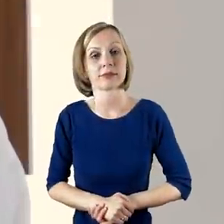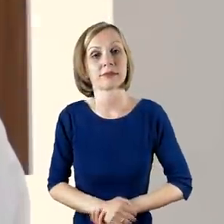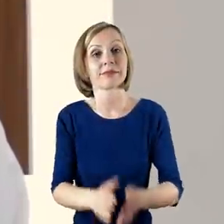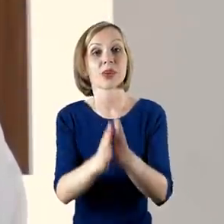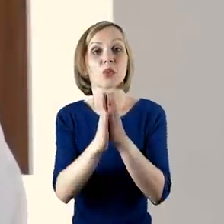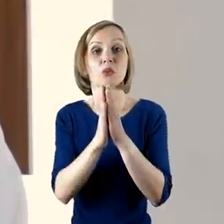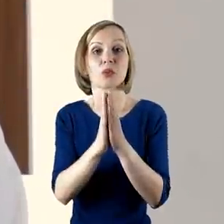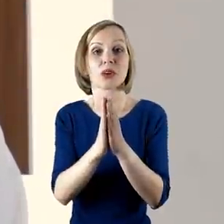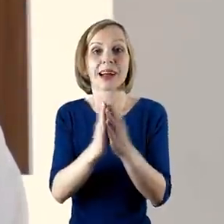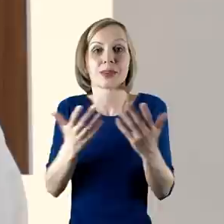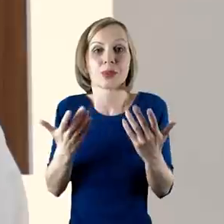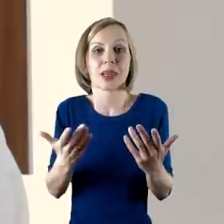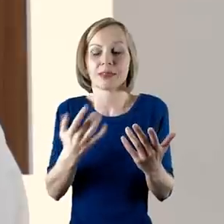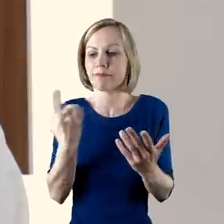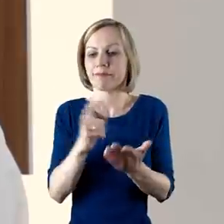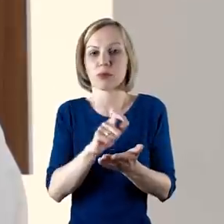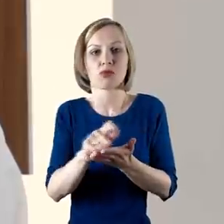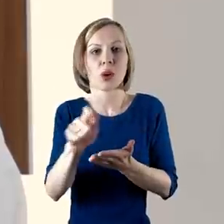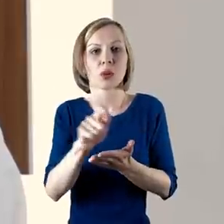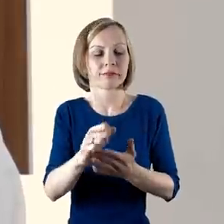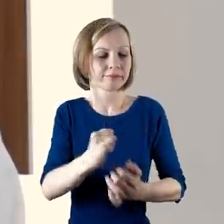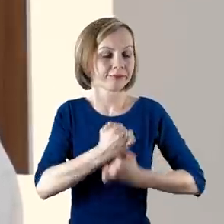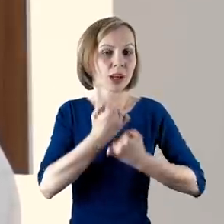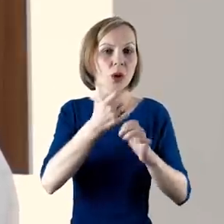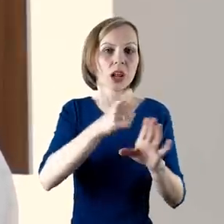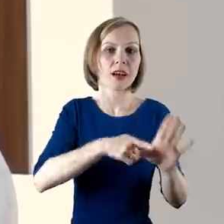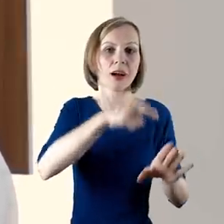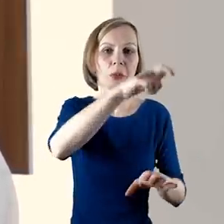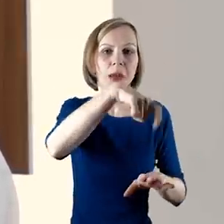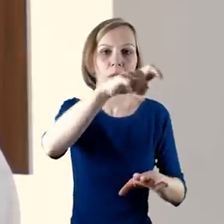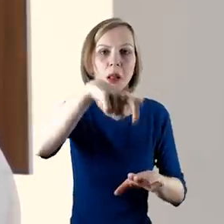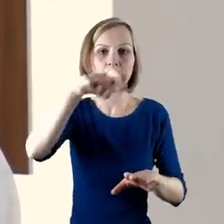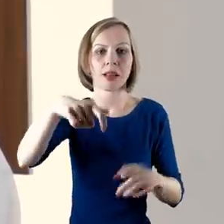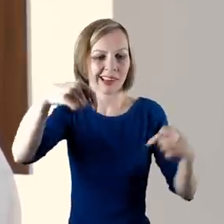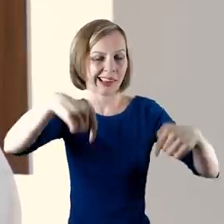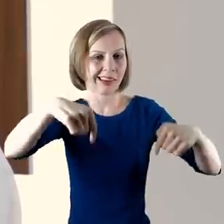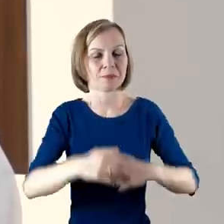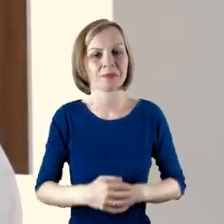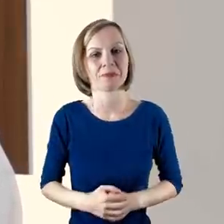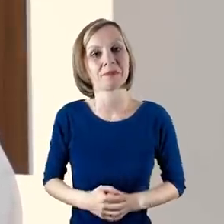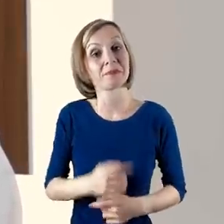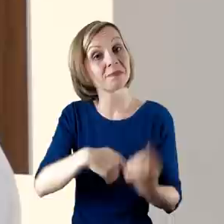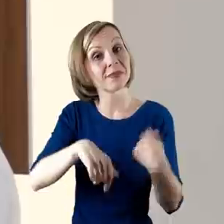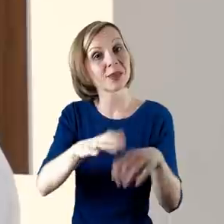Our prayers for today have been written by some of the young people of St. Christopher's Church. Let's pray: